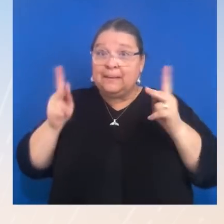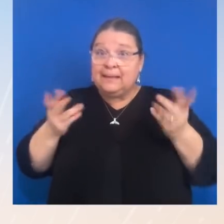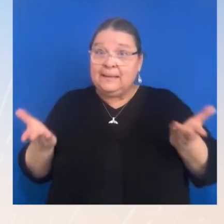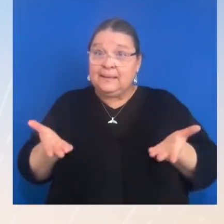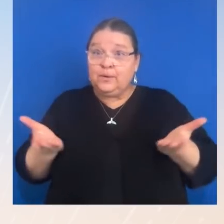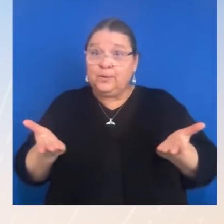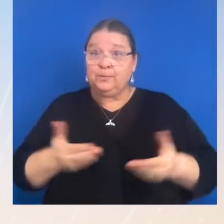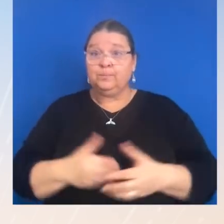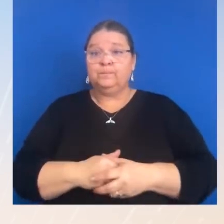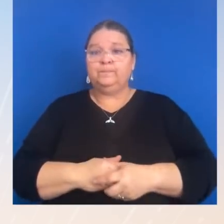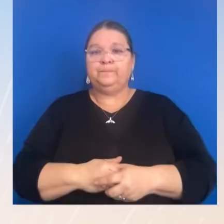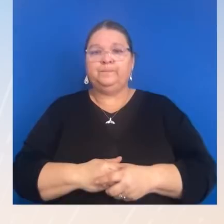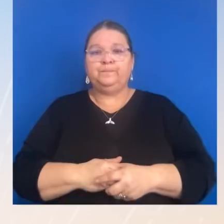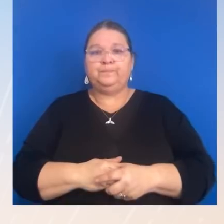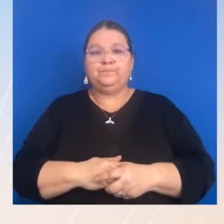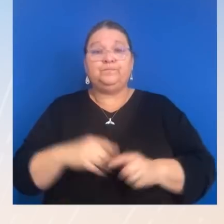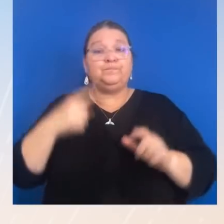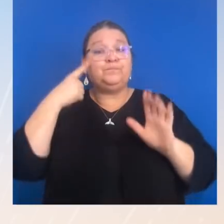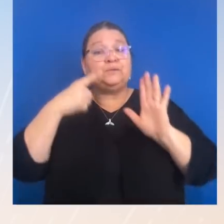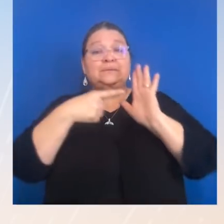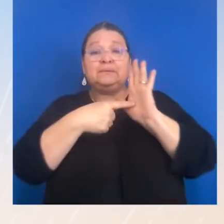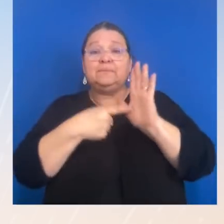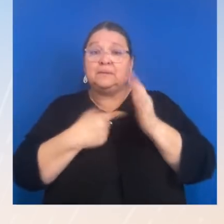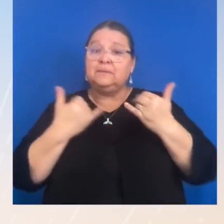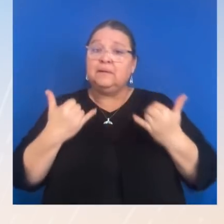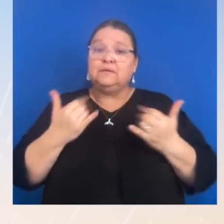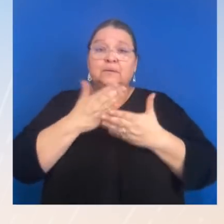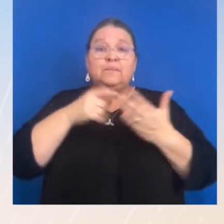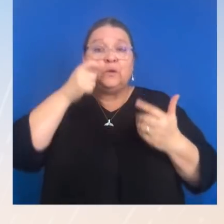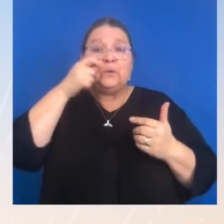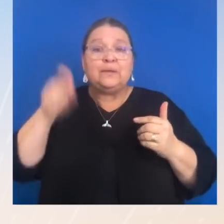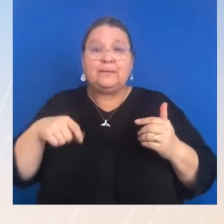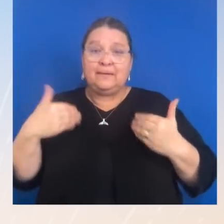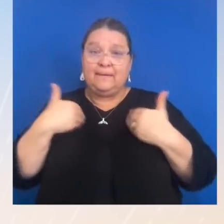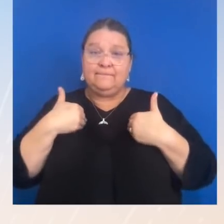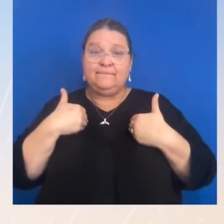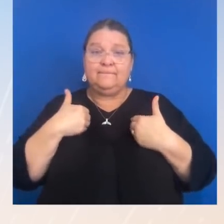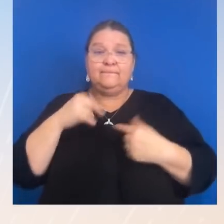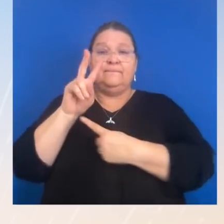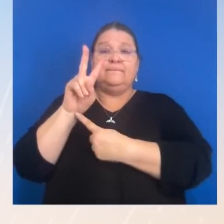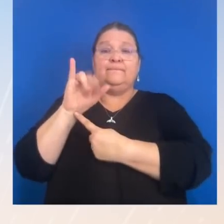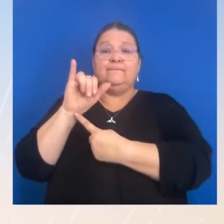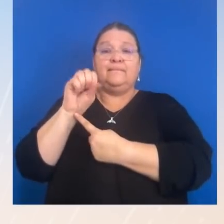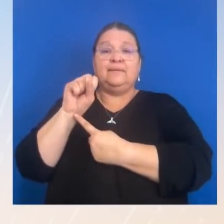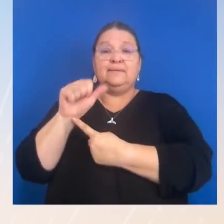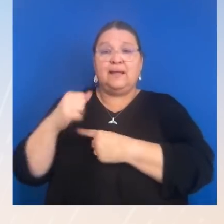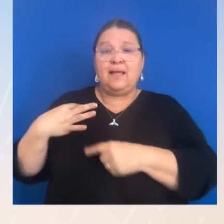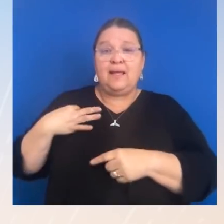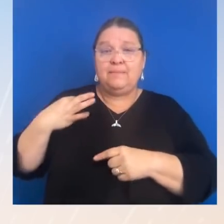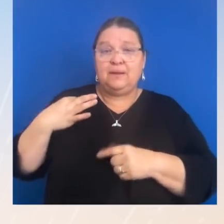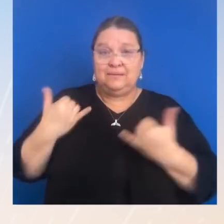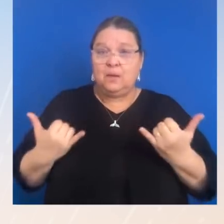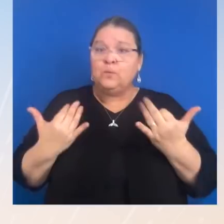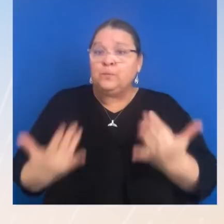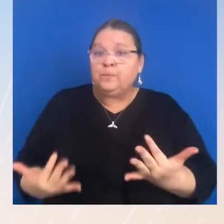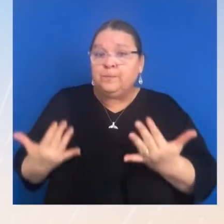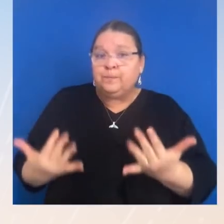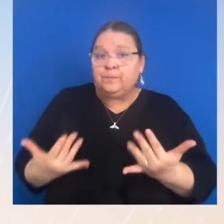visa applications as refugees. Are there steps that the White House, the administration would do now to admit more in the United States? Ms. Psaki: Well, there are steps,